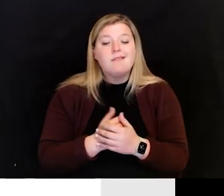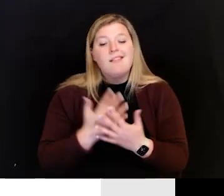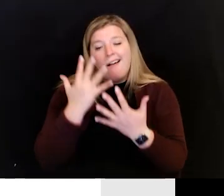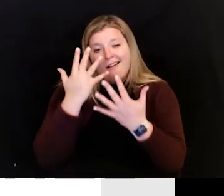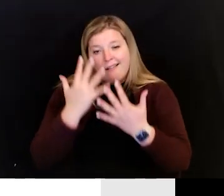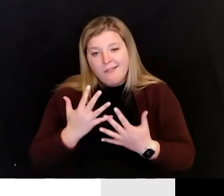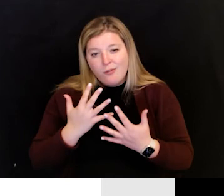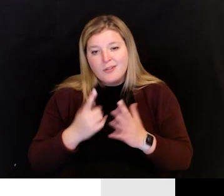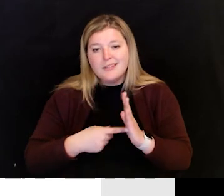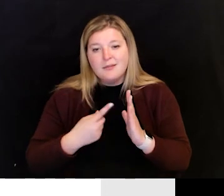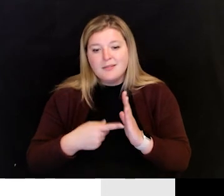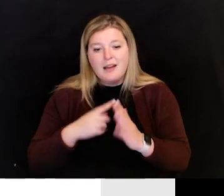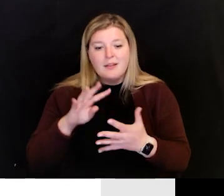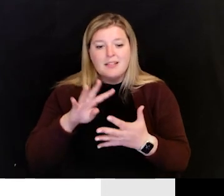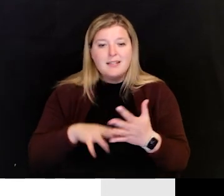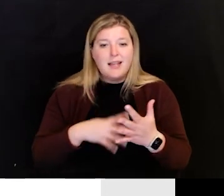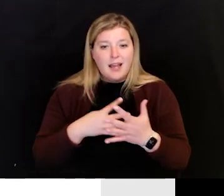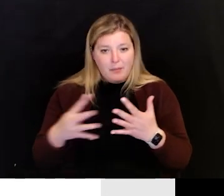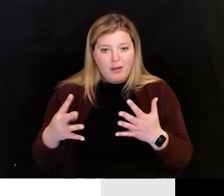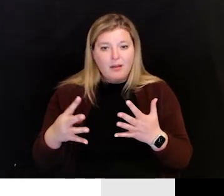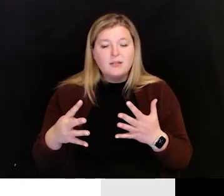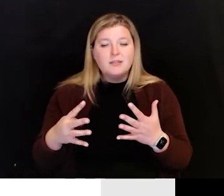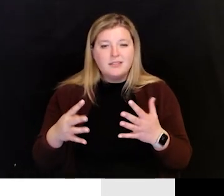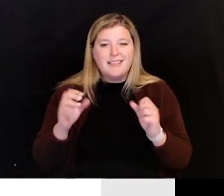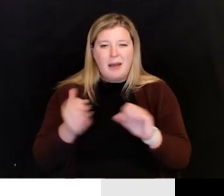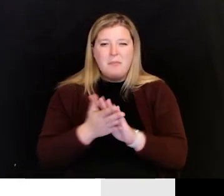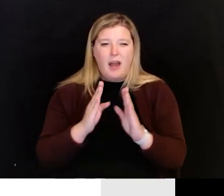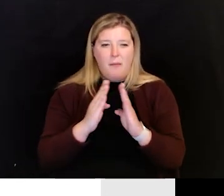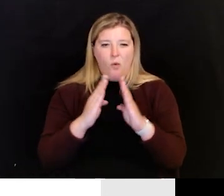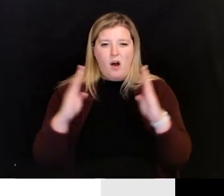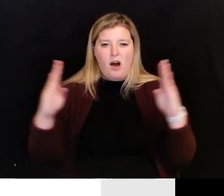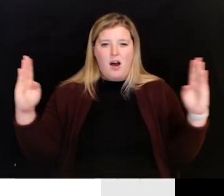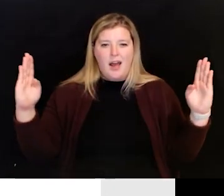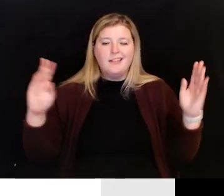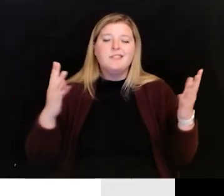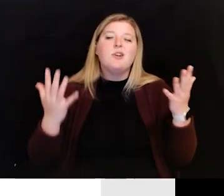tables wind up being fairly wide, so you might need to add a scrollable element to it.